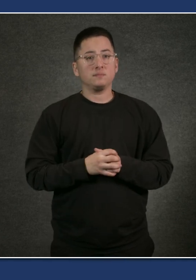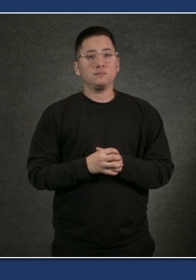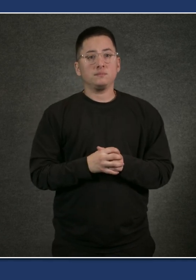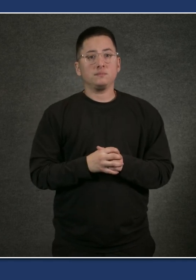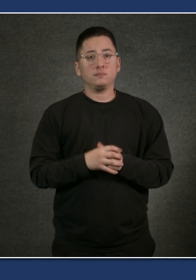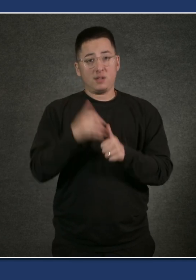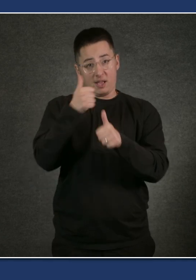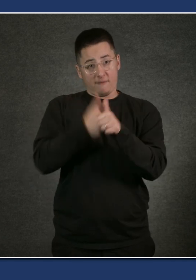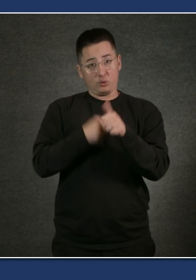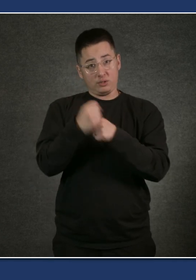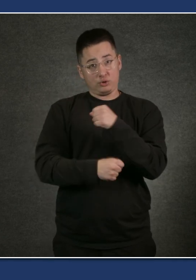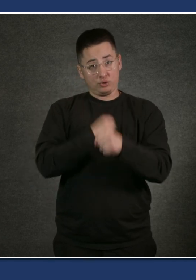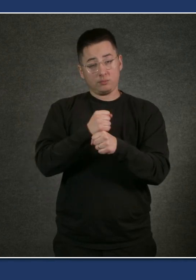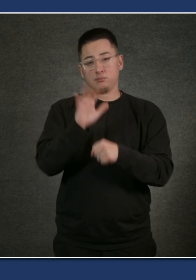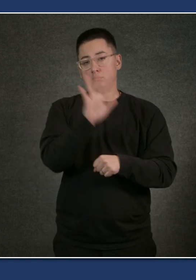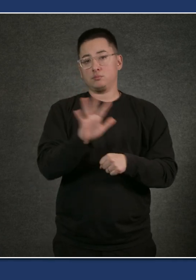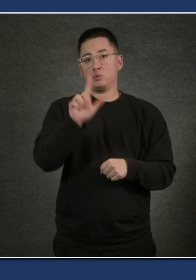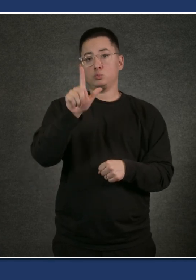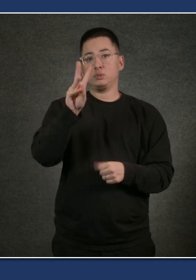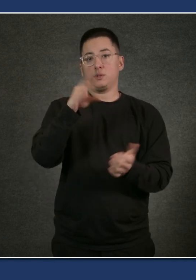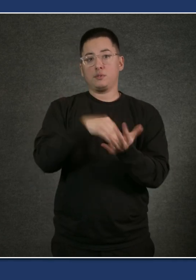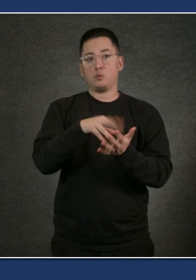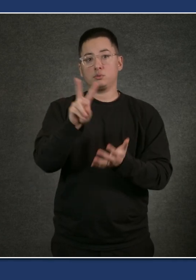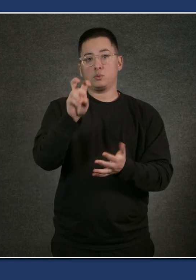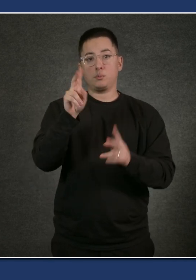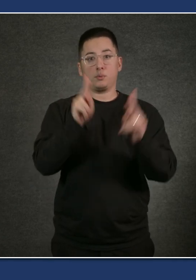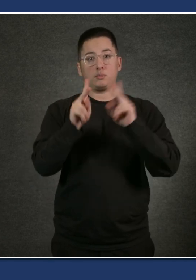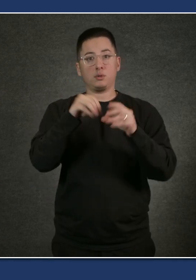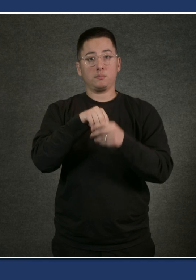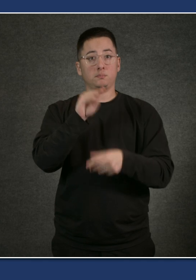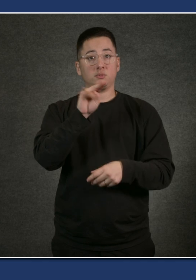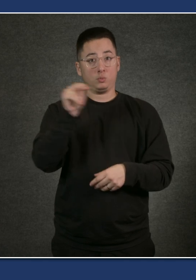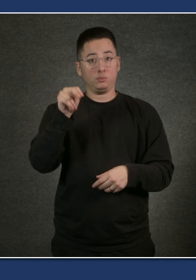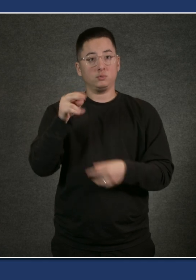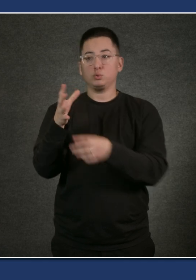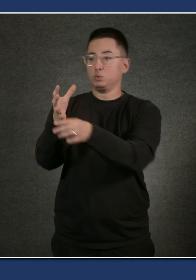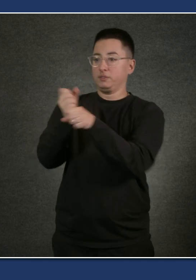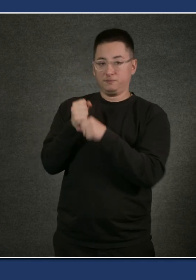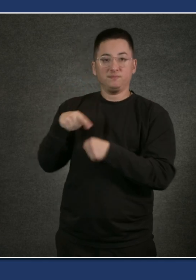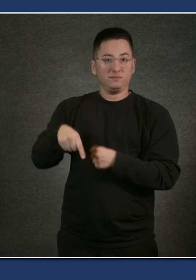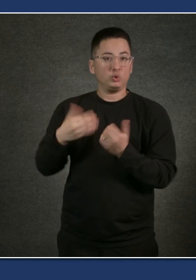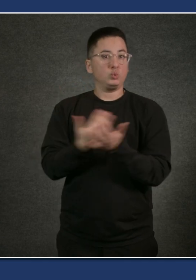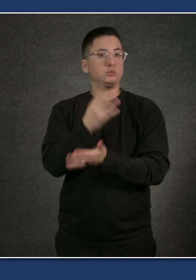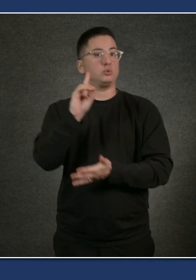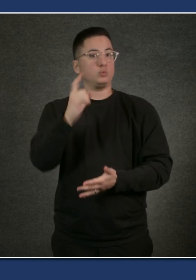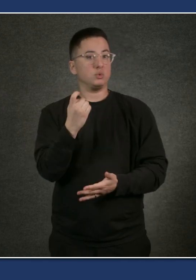Each year, approximately 26,200 people in our state receive this